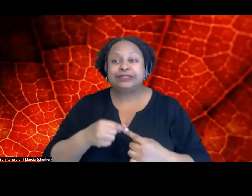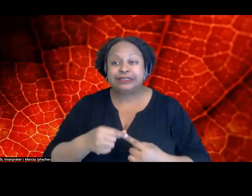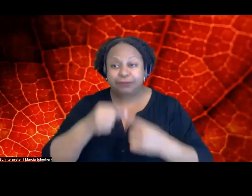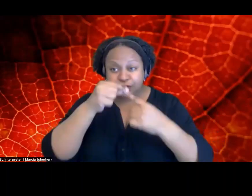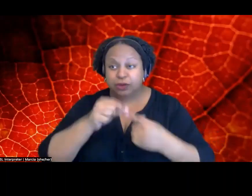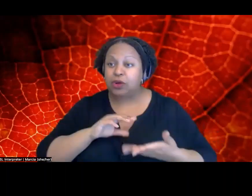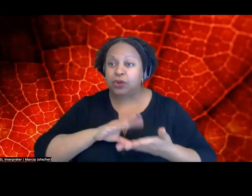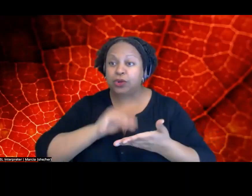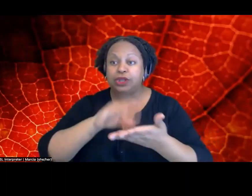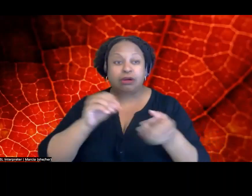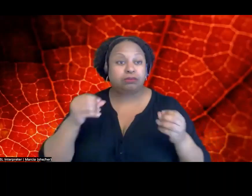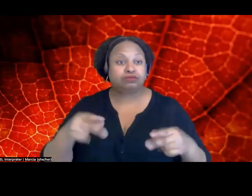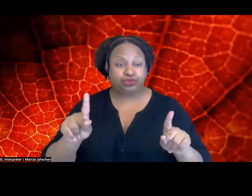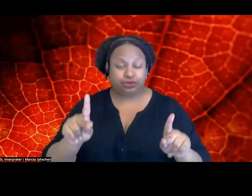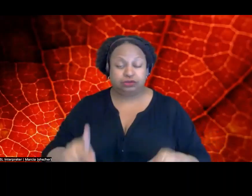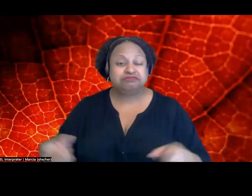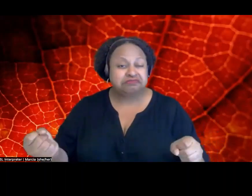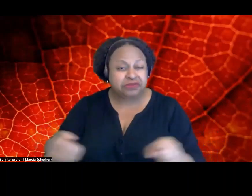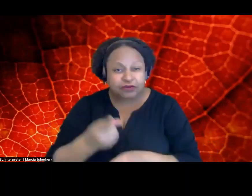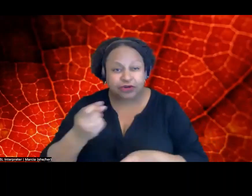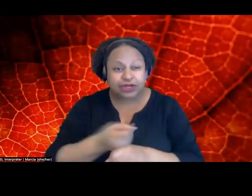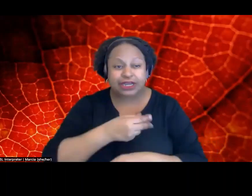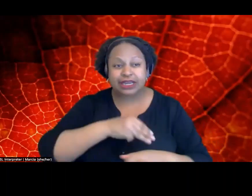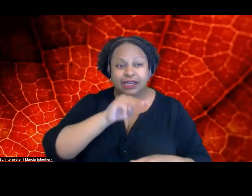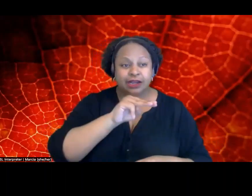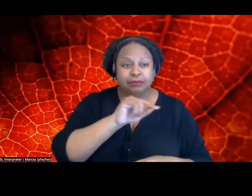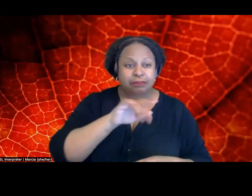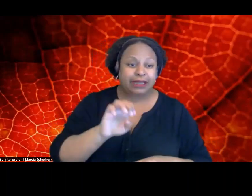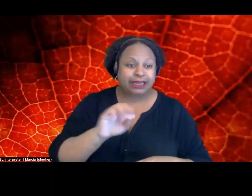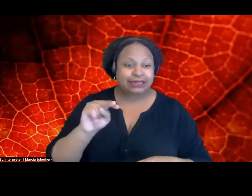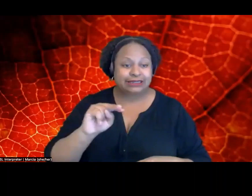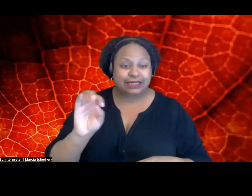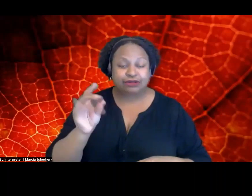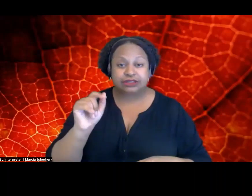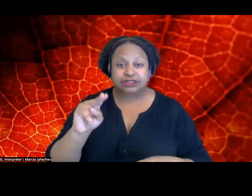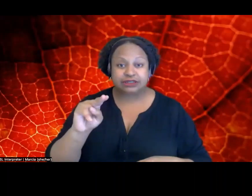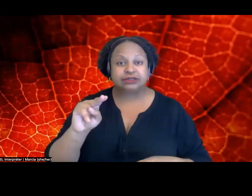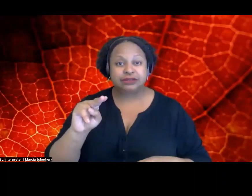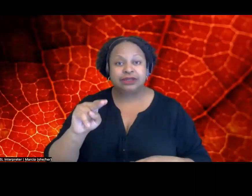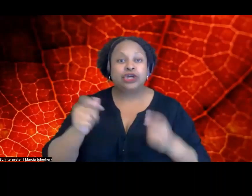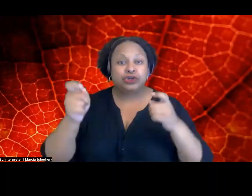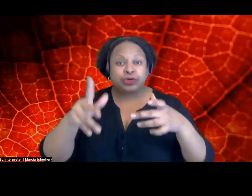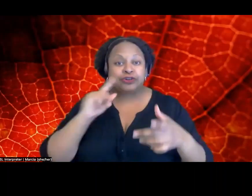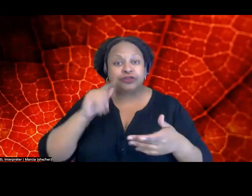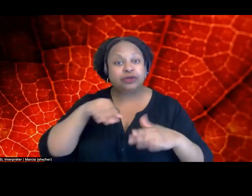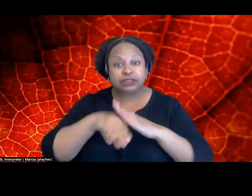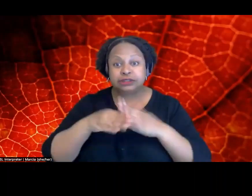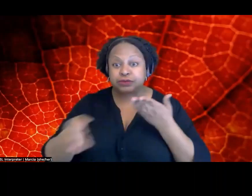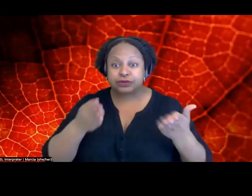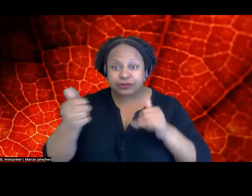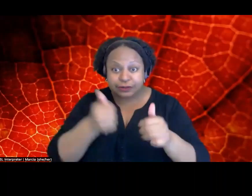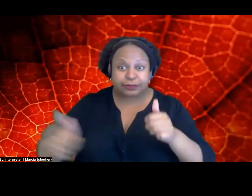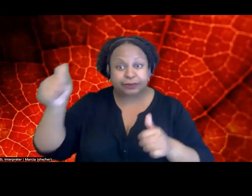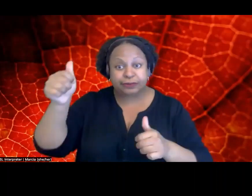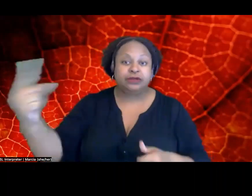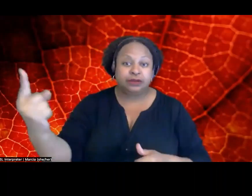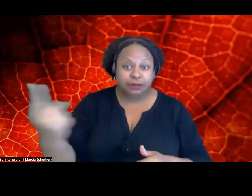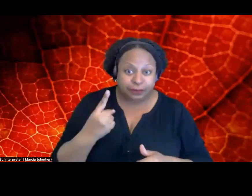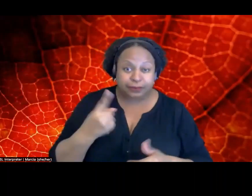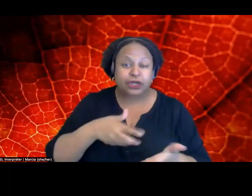Every year when Mike Nicholson, the Director of Accessibility Services comes forward with the draft agenda, I ask.